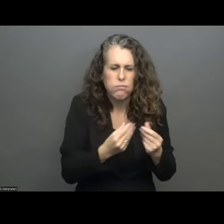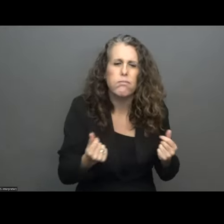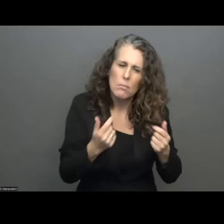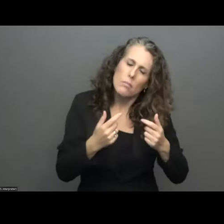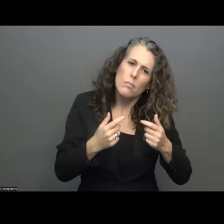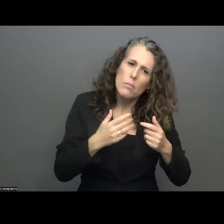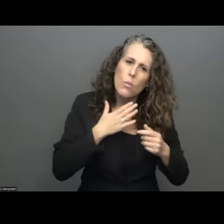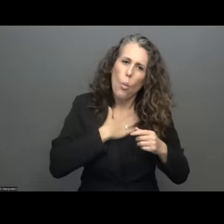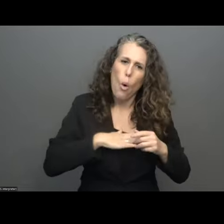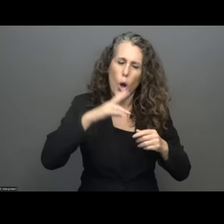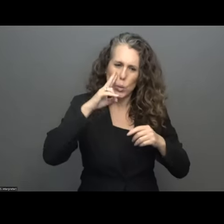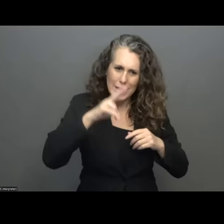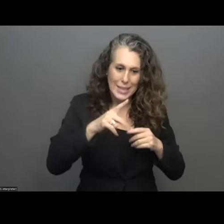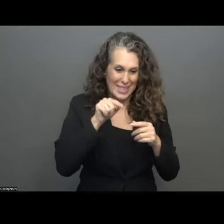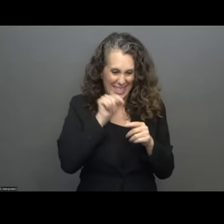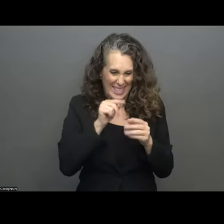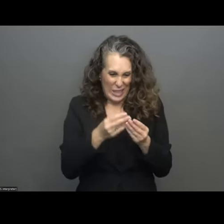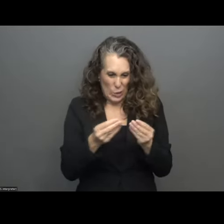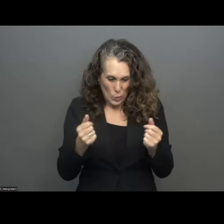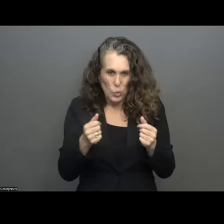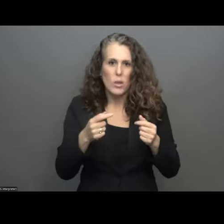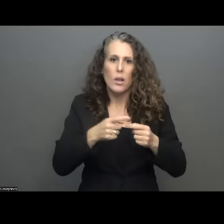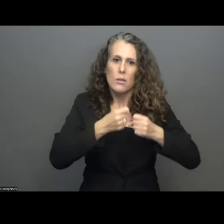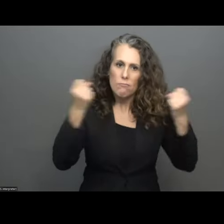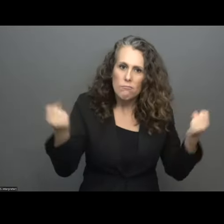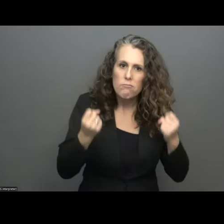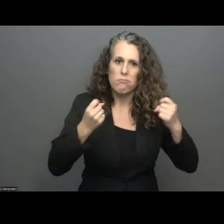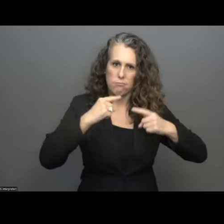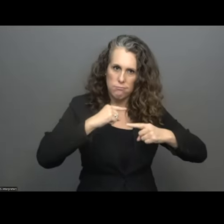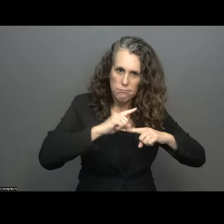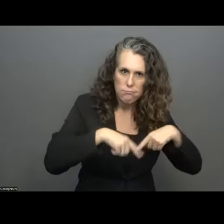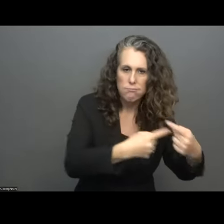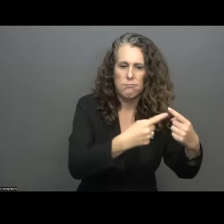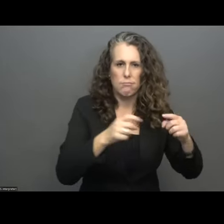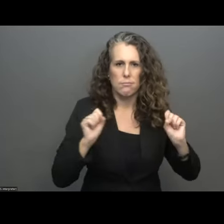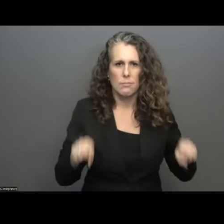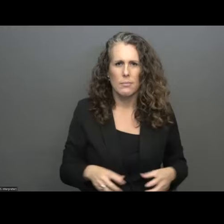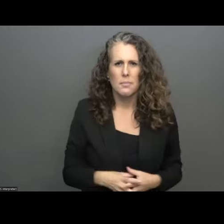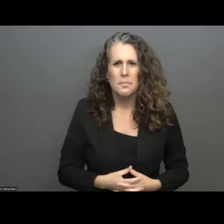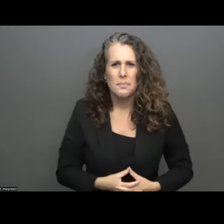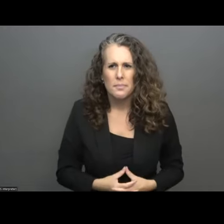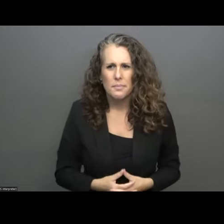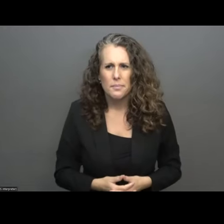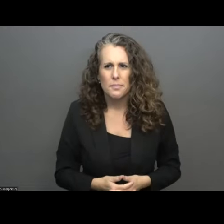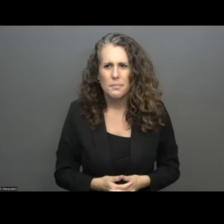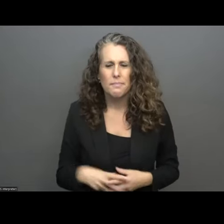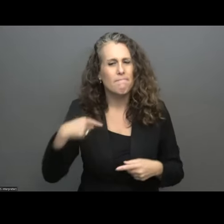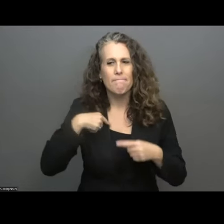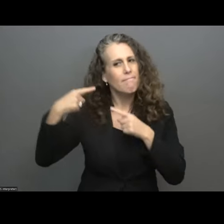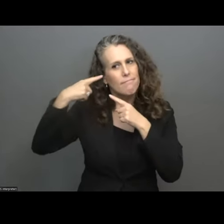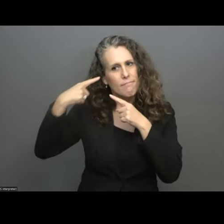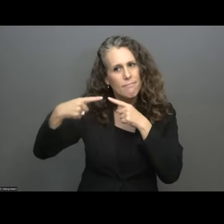nausea, Laguna most effective Illuminati showed you the mobile, the service console knowledge